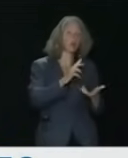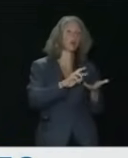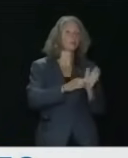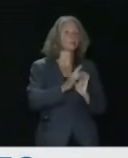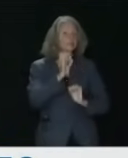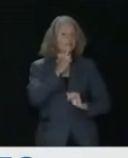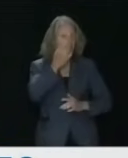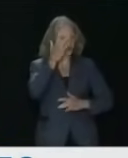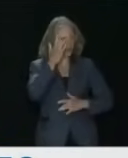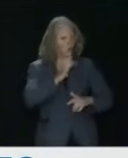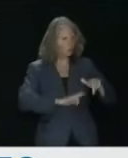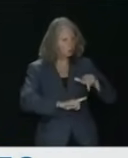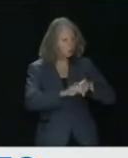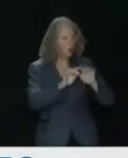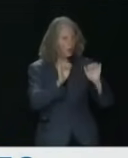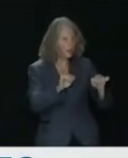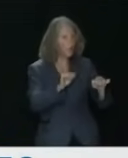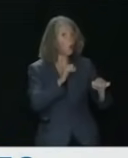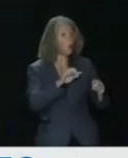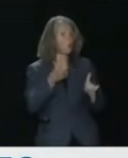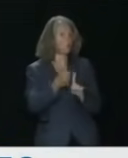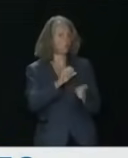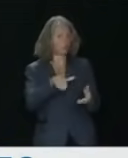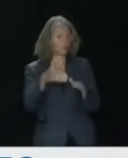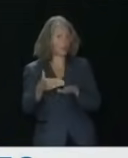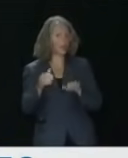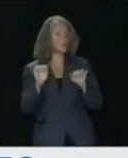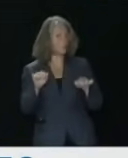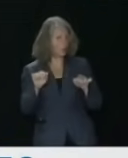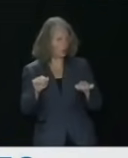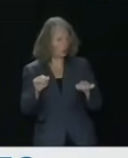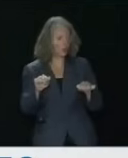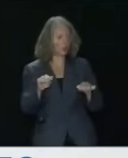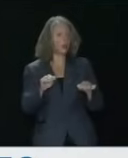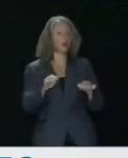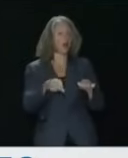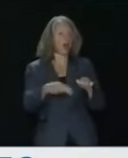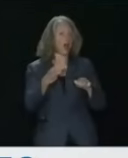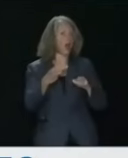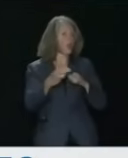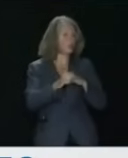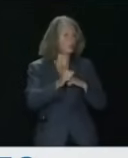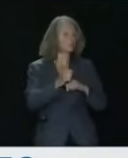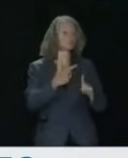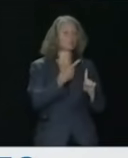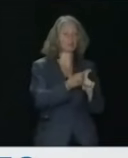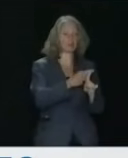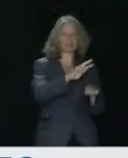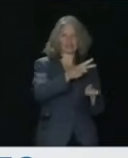TO THOSE AT HIGHEST RISK OF